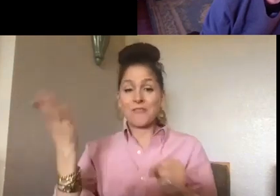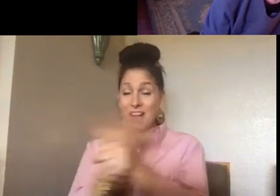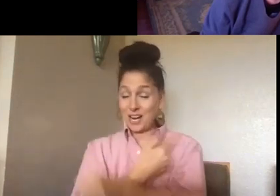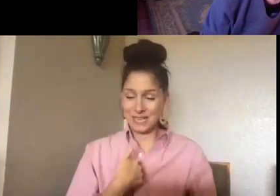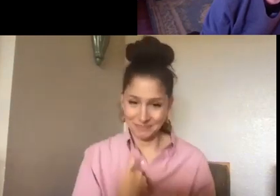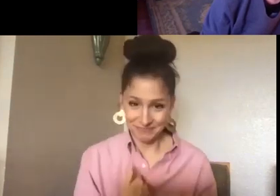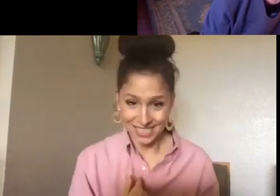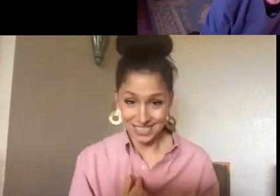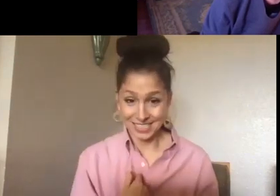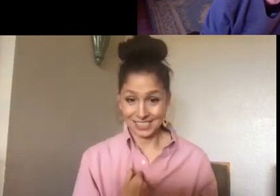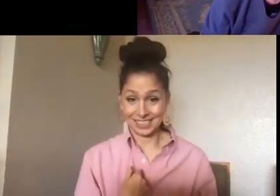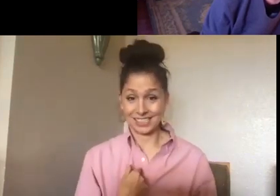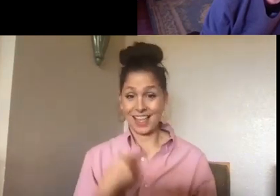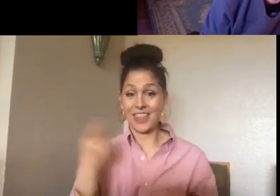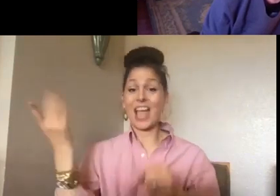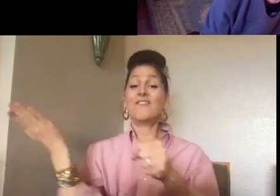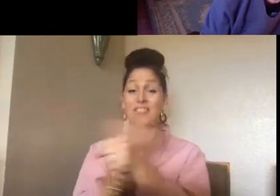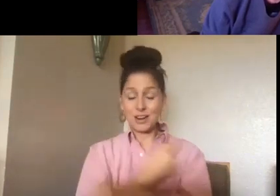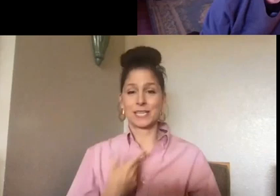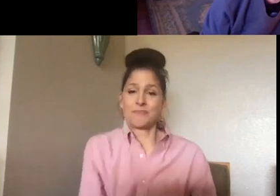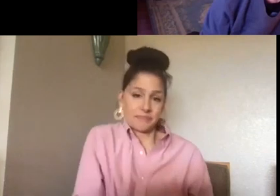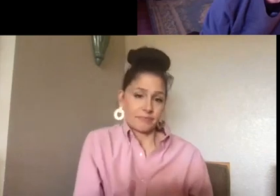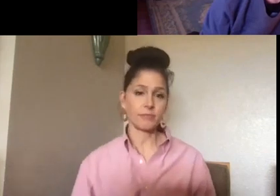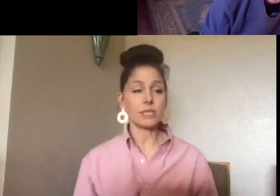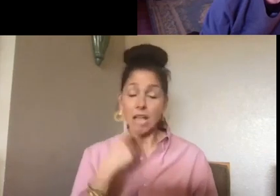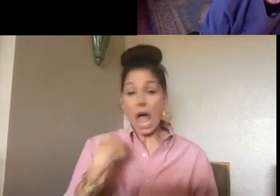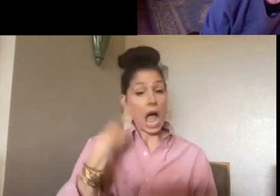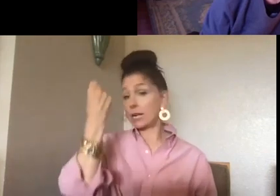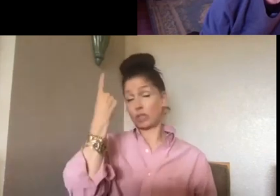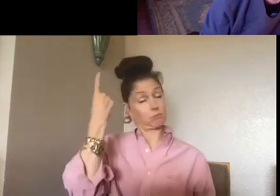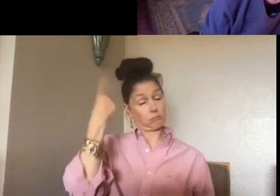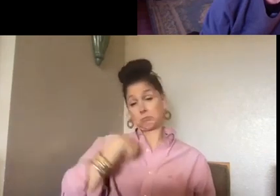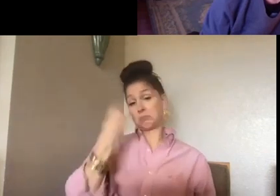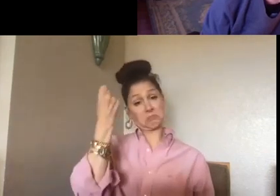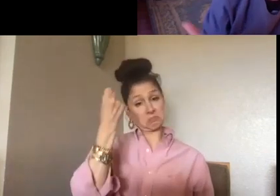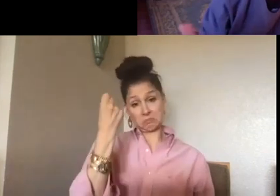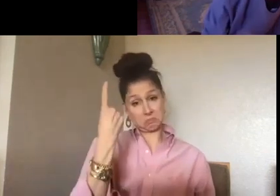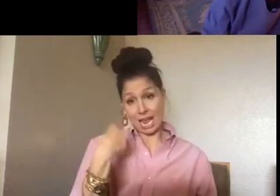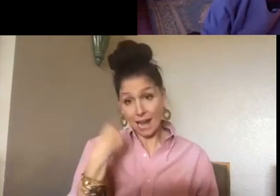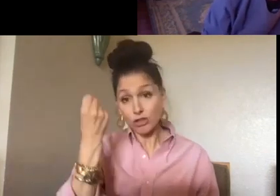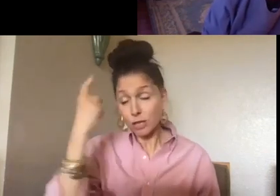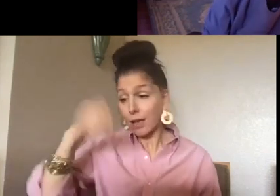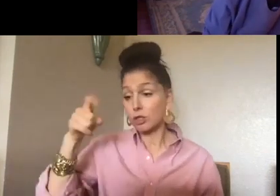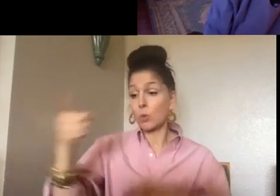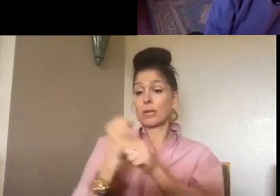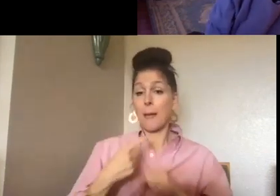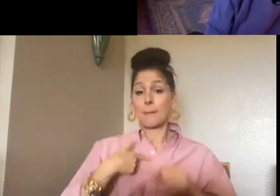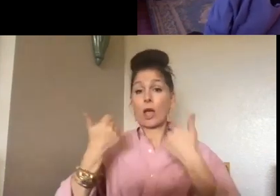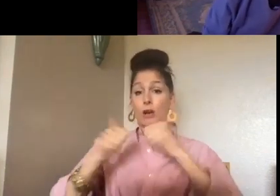So they fired me. I mean they fired me and I totally understood. I mean I,